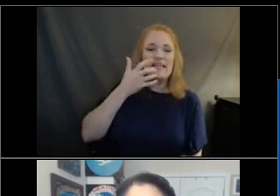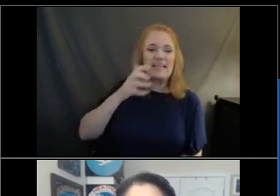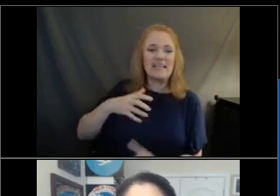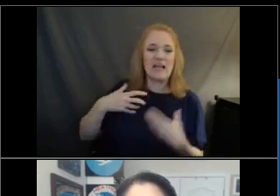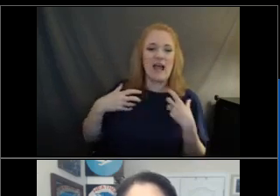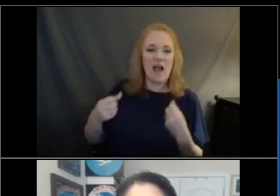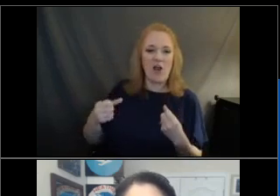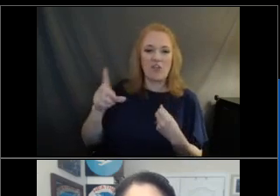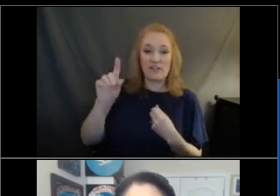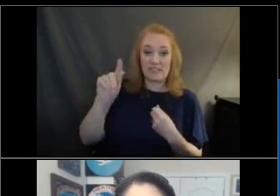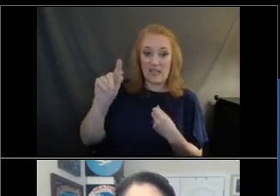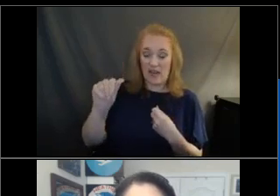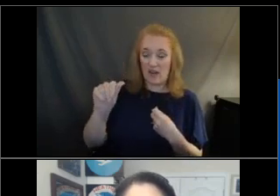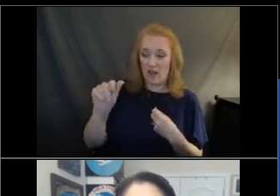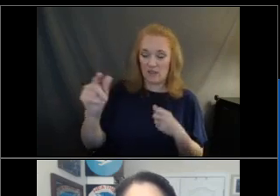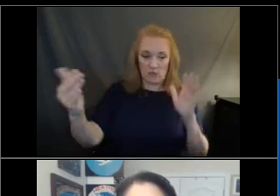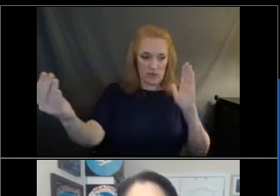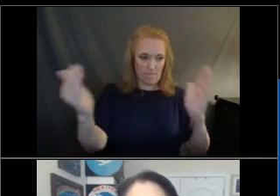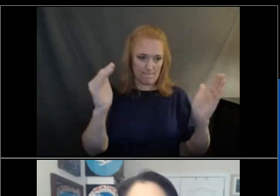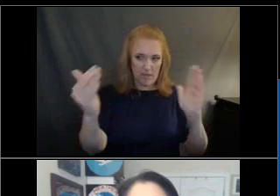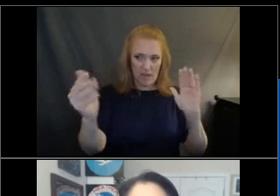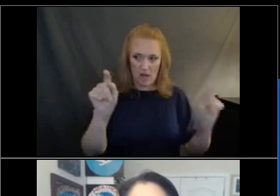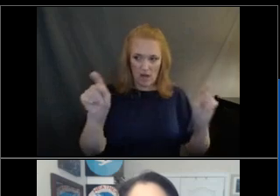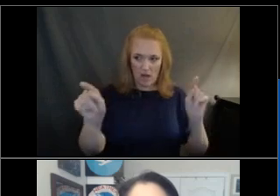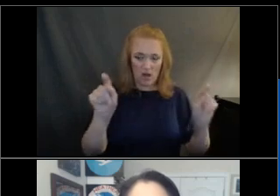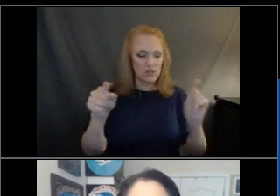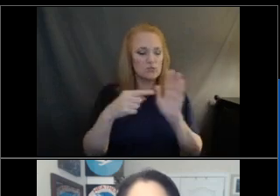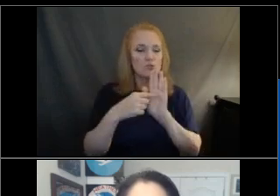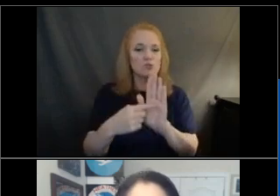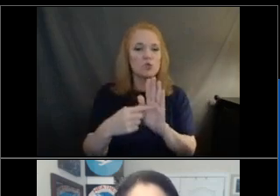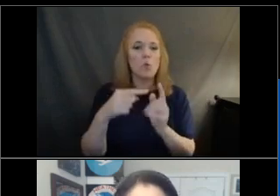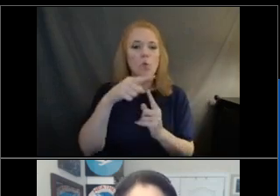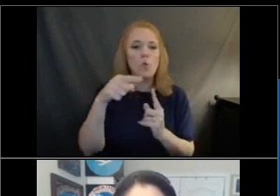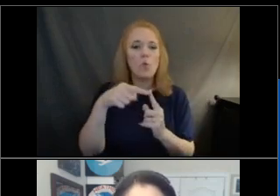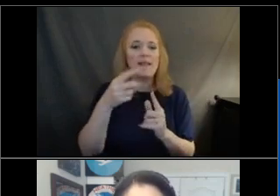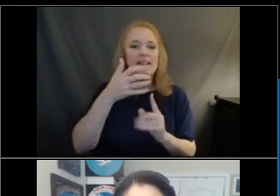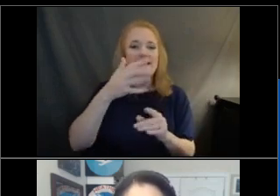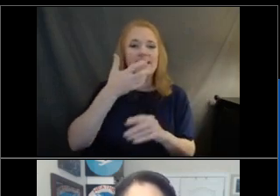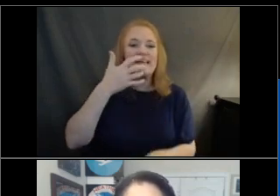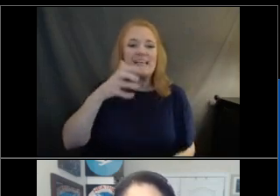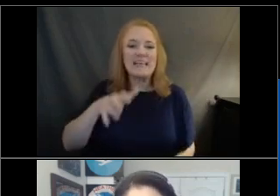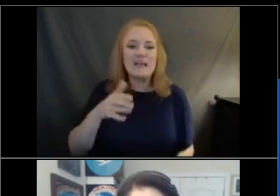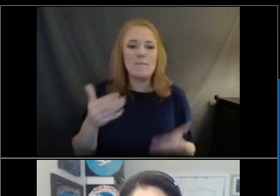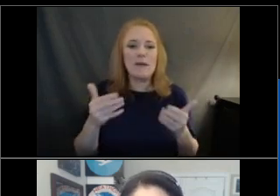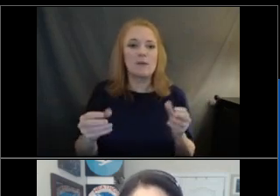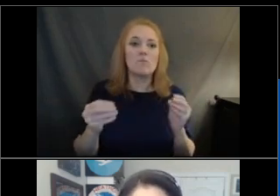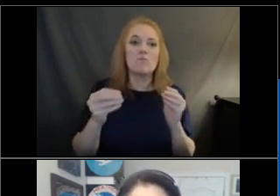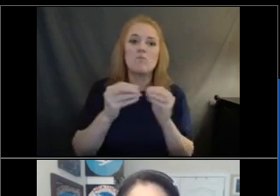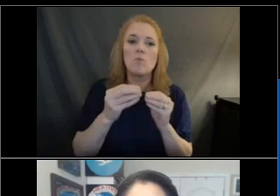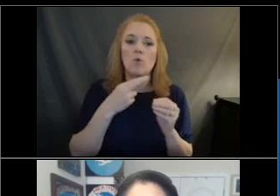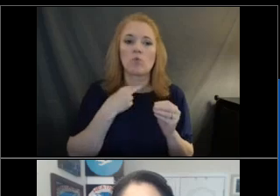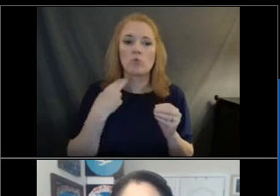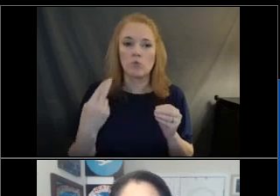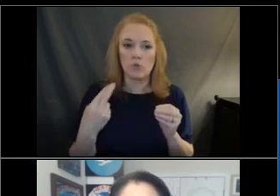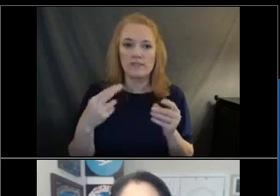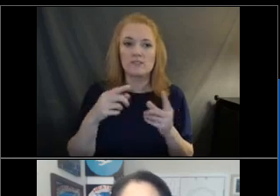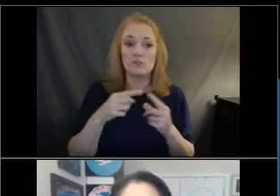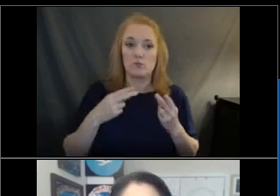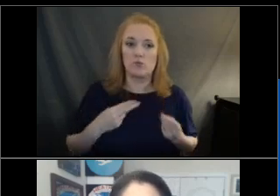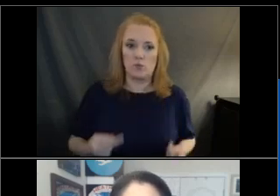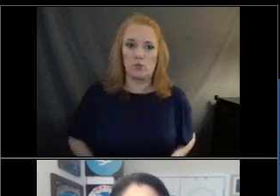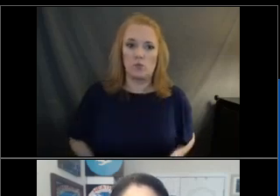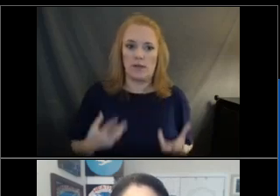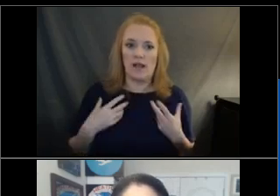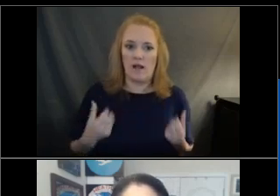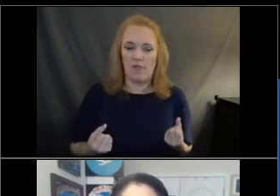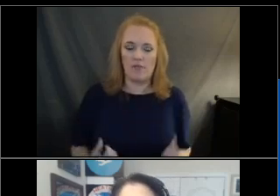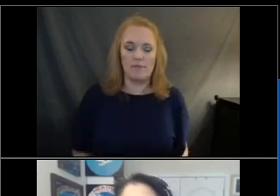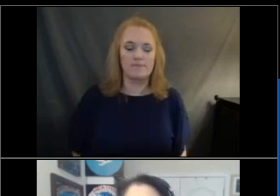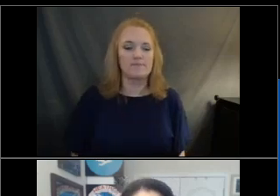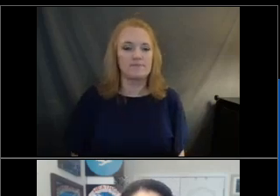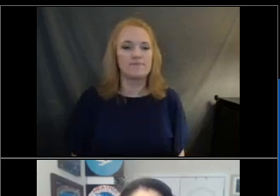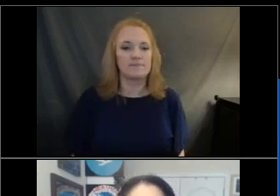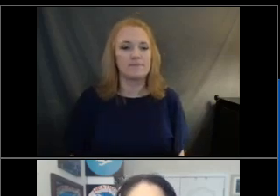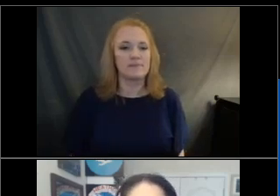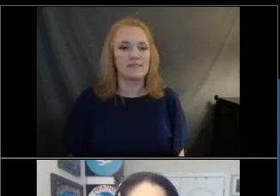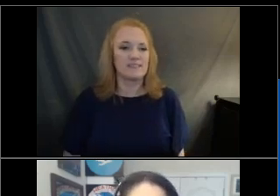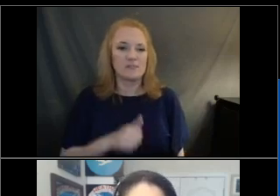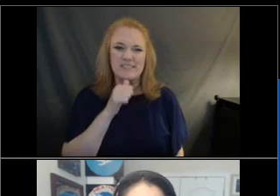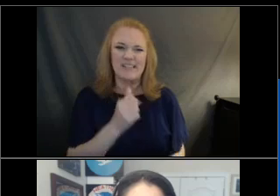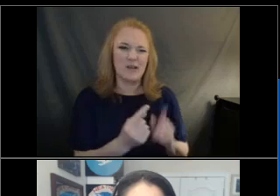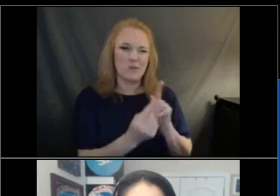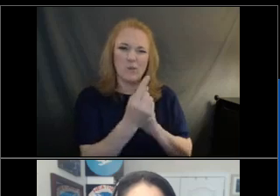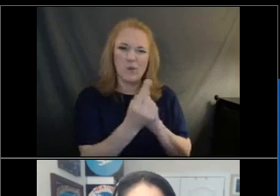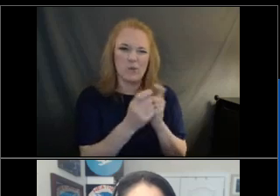to show when the heat might pose a potential risk to human health. So not a one to one comparison.